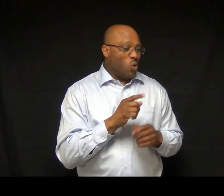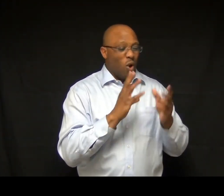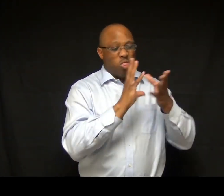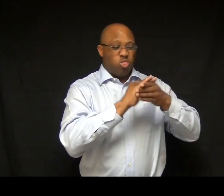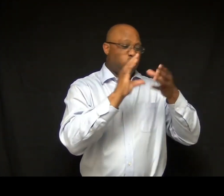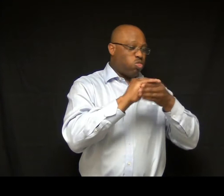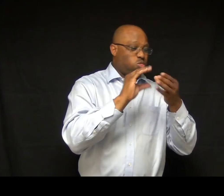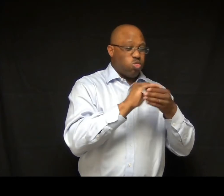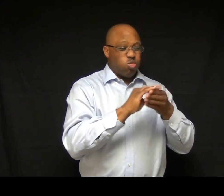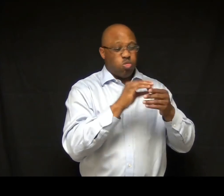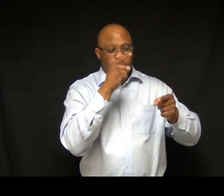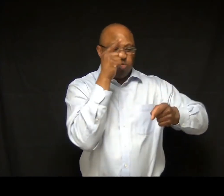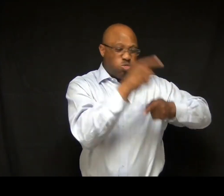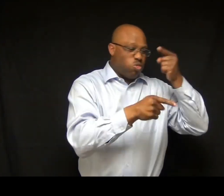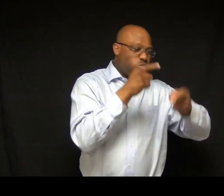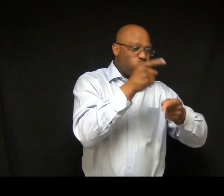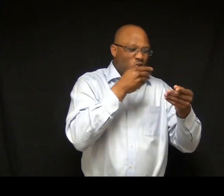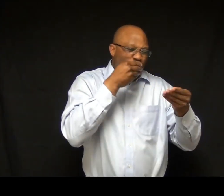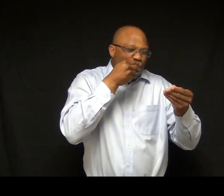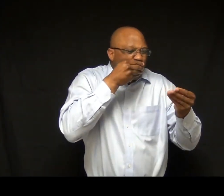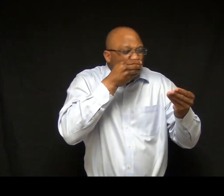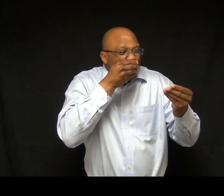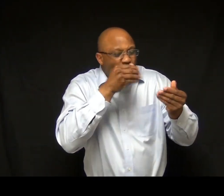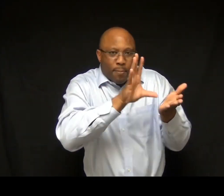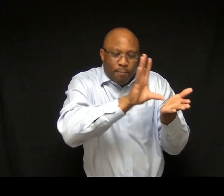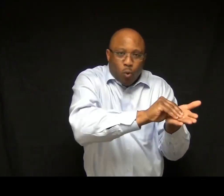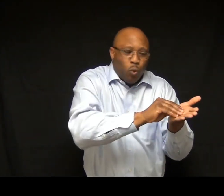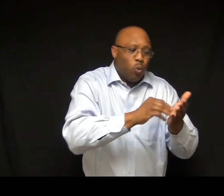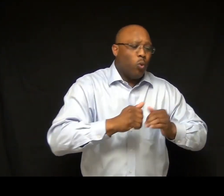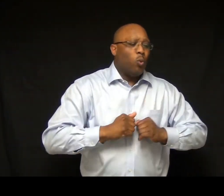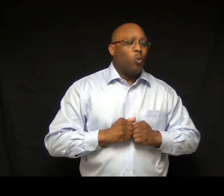of verbal expression,